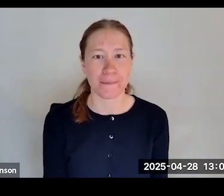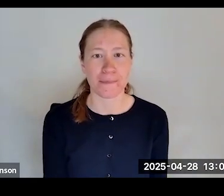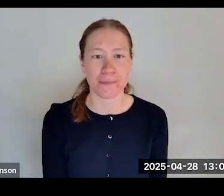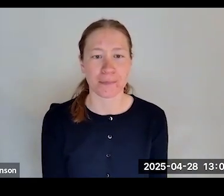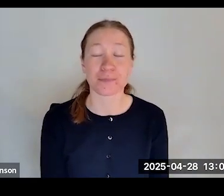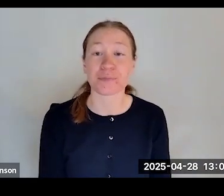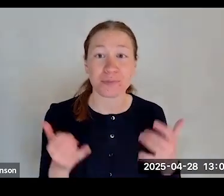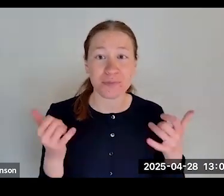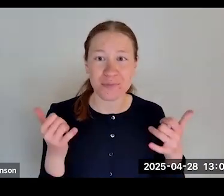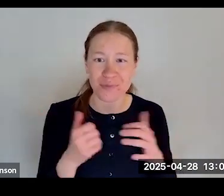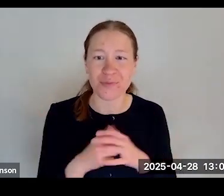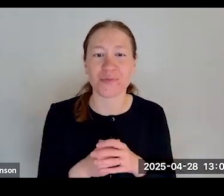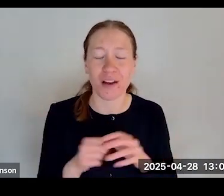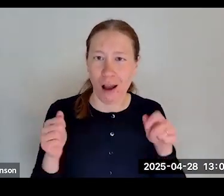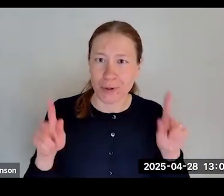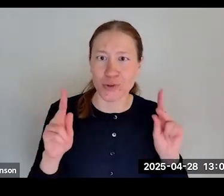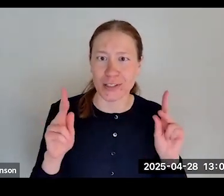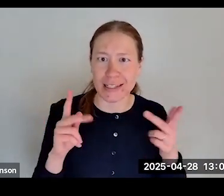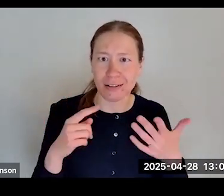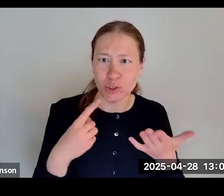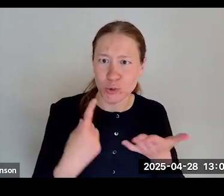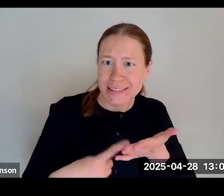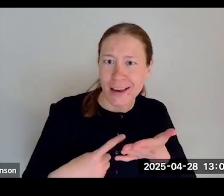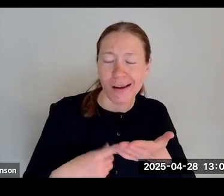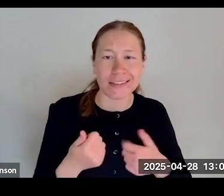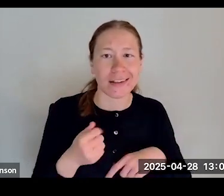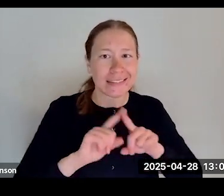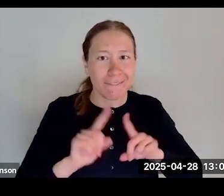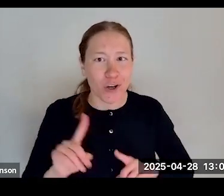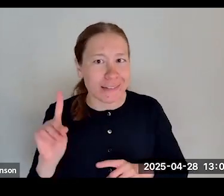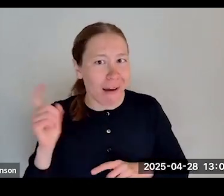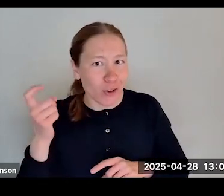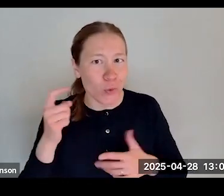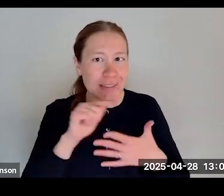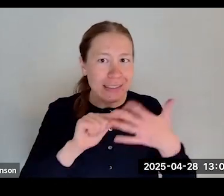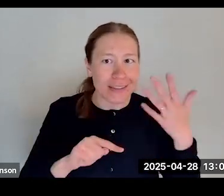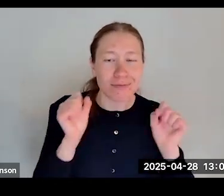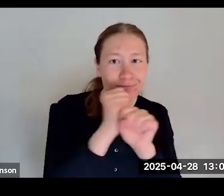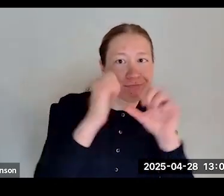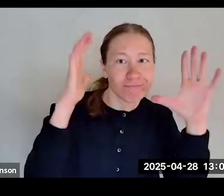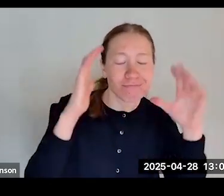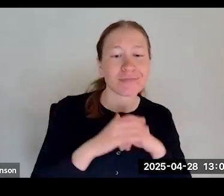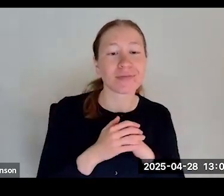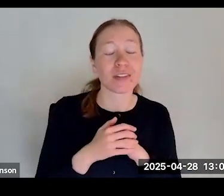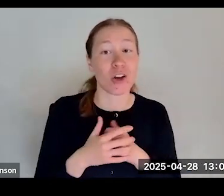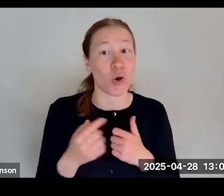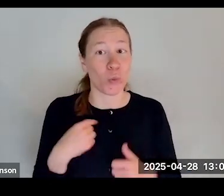So now we've had the opportunity to discuss a few different diagnoses. More specifically, we honed in on three disabilities